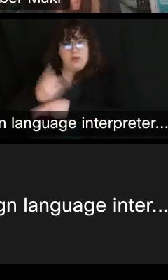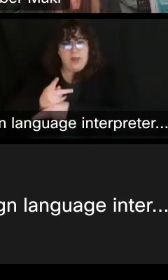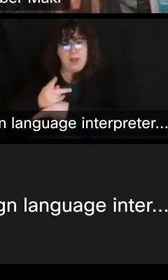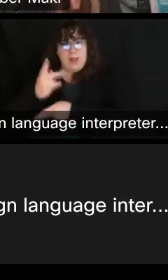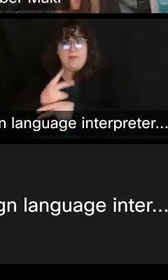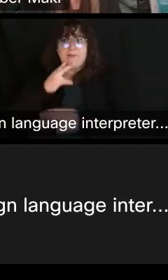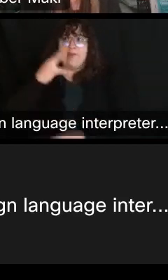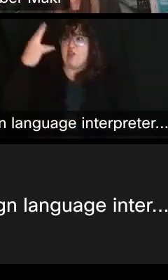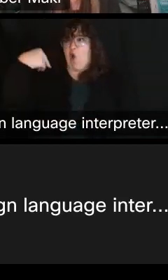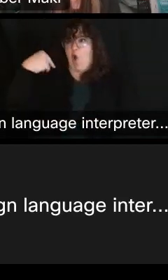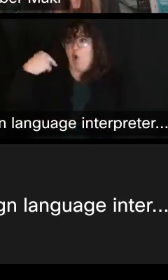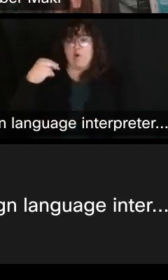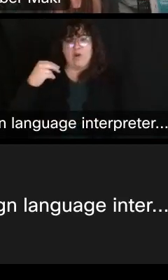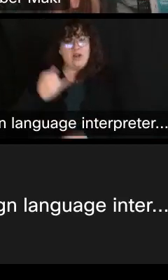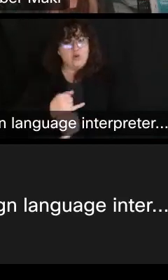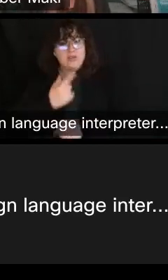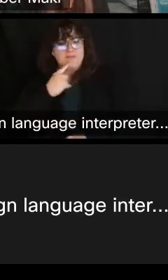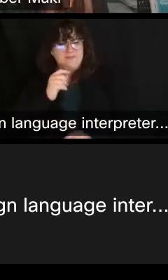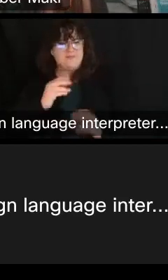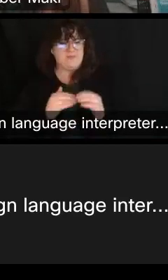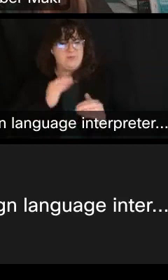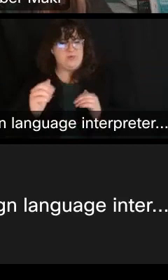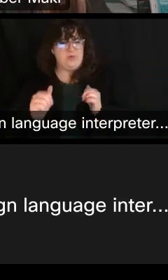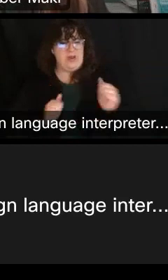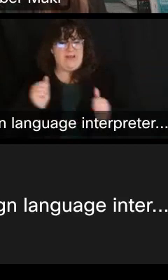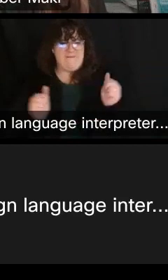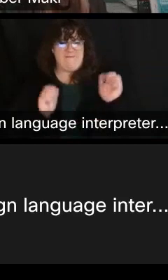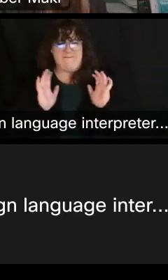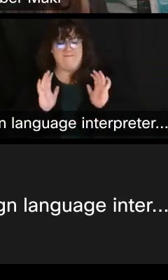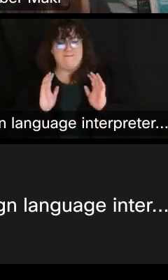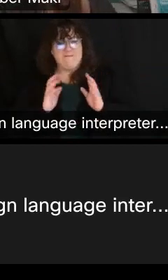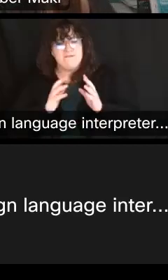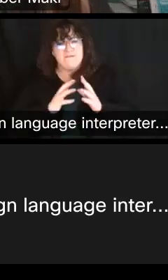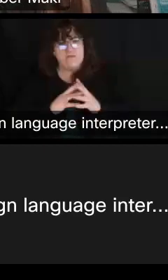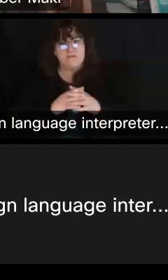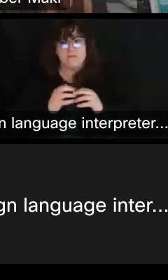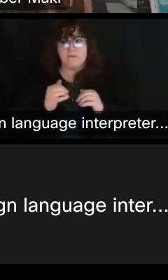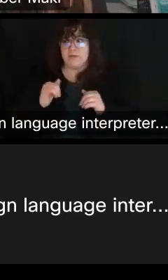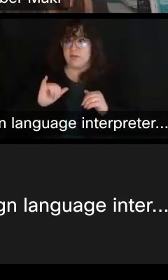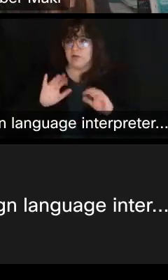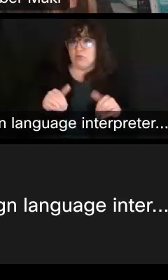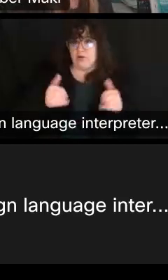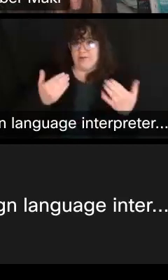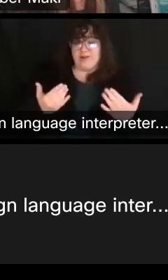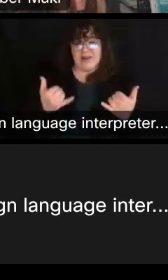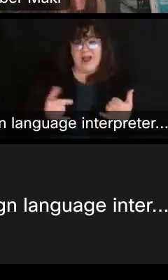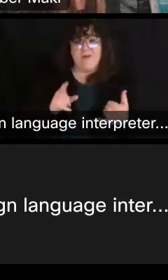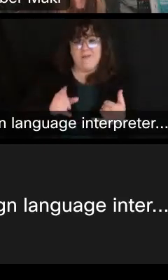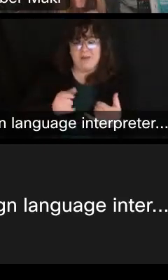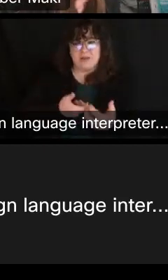they're too aggressive, but yet this provider now needs to be able to support that. So,